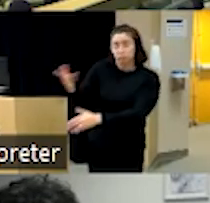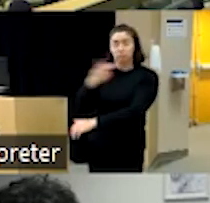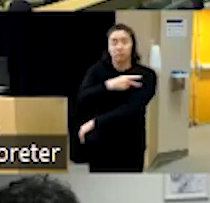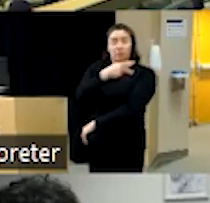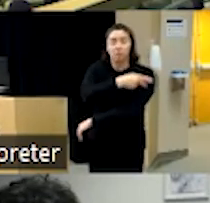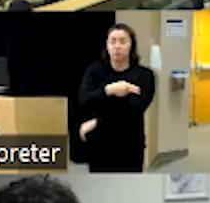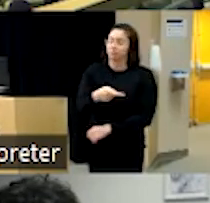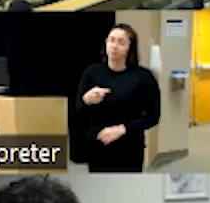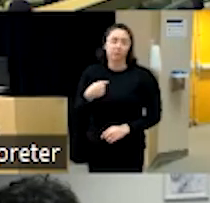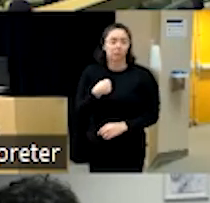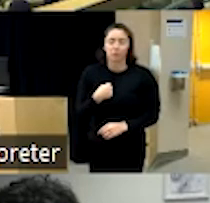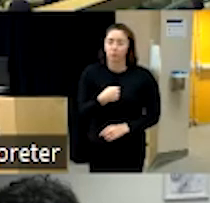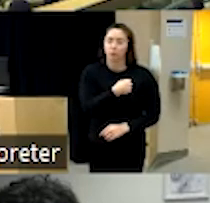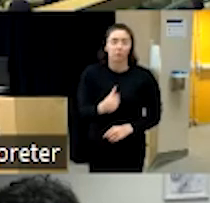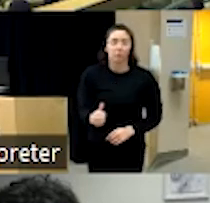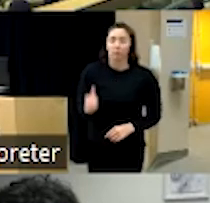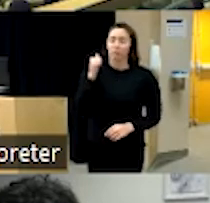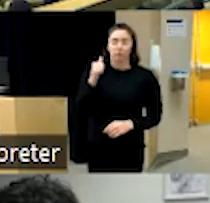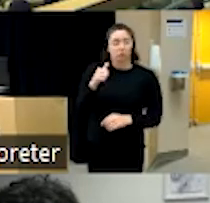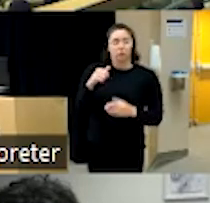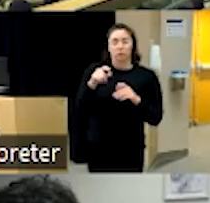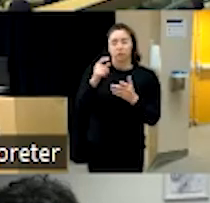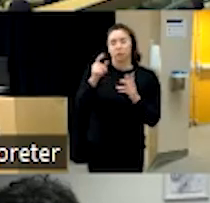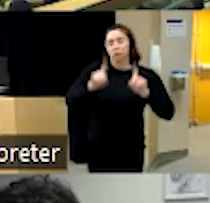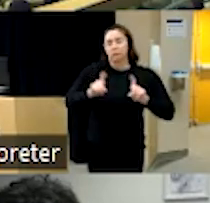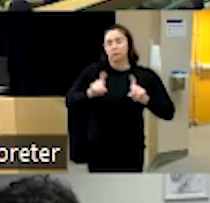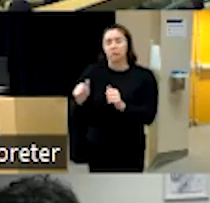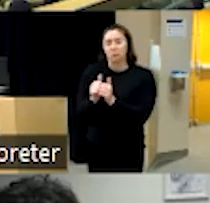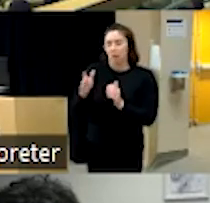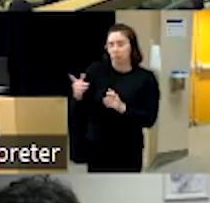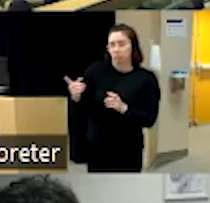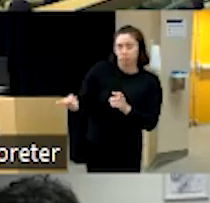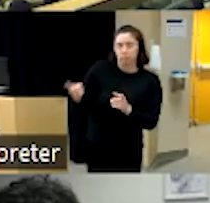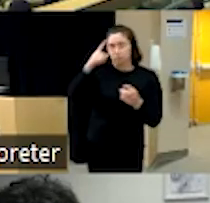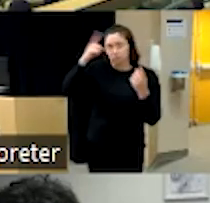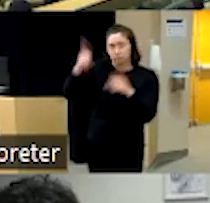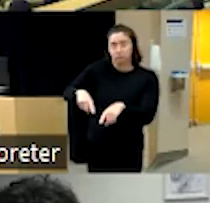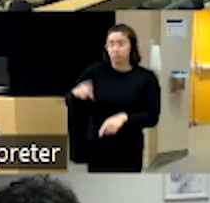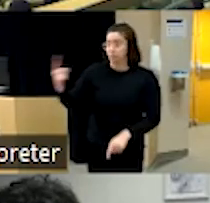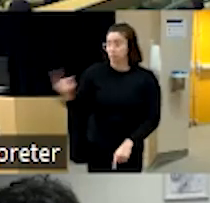not do many more tests of course if a patient comes to us and there's something new or we